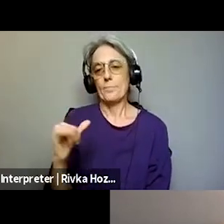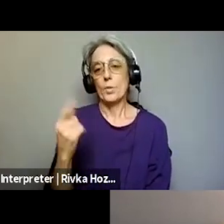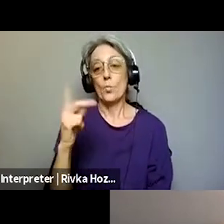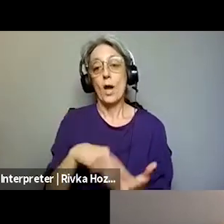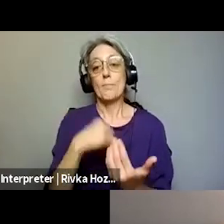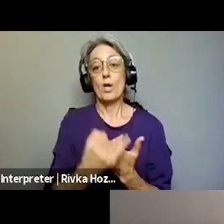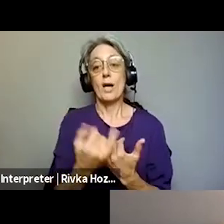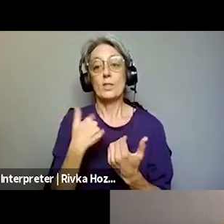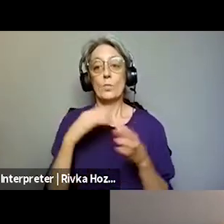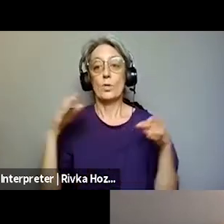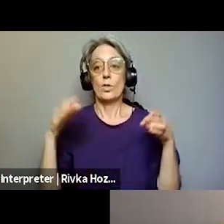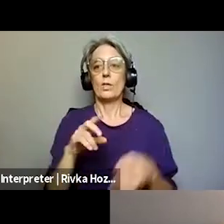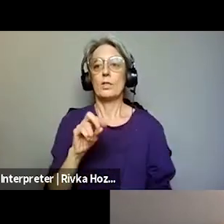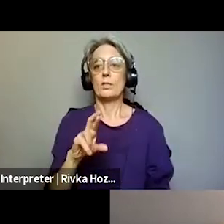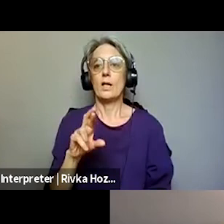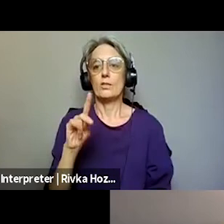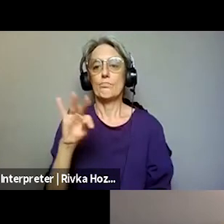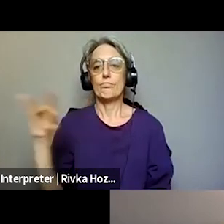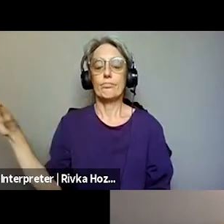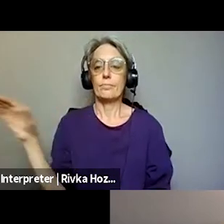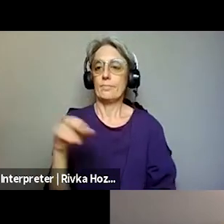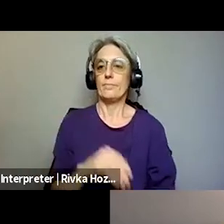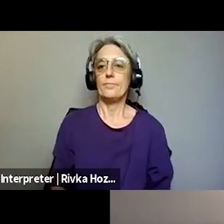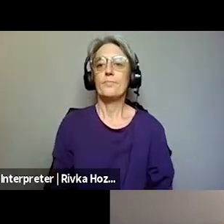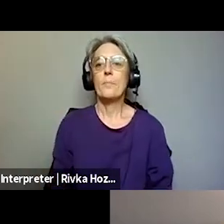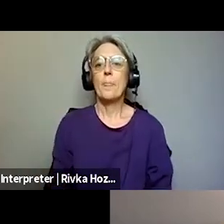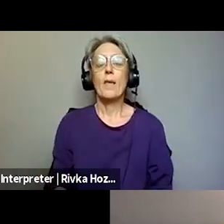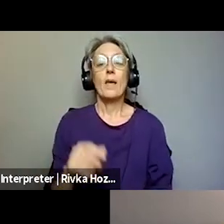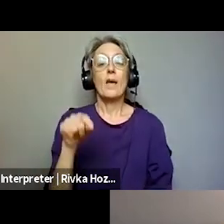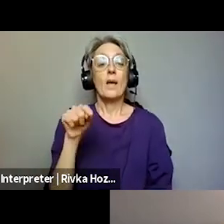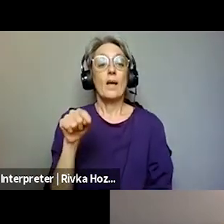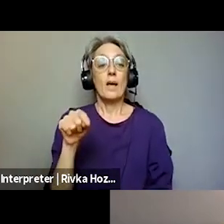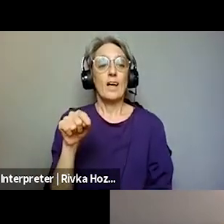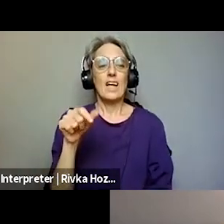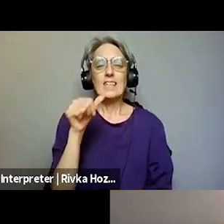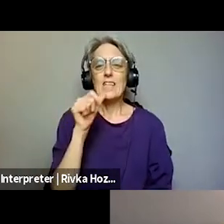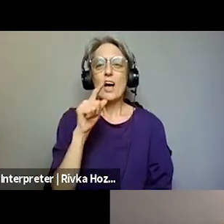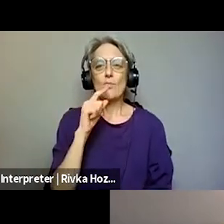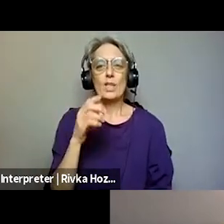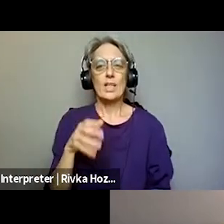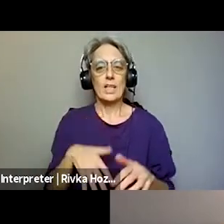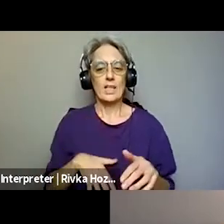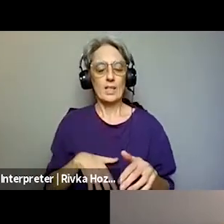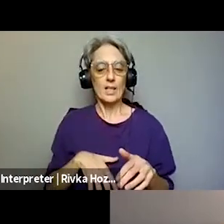on with Dr. (unintelligible), but it’s not really prenatal delivery or pain meal delivery